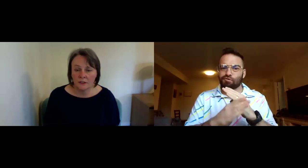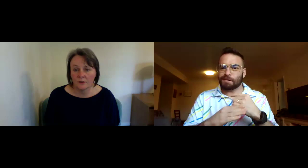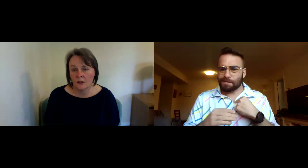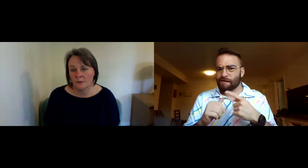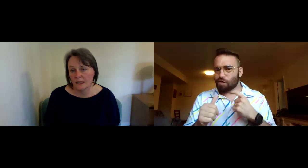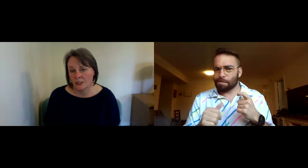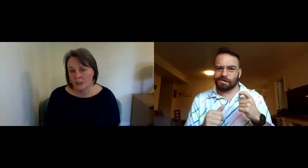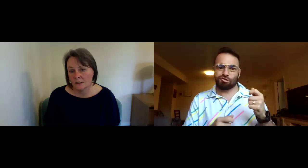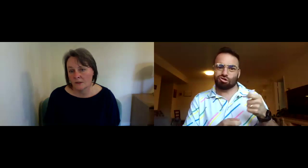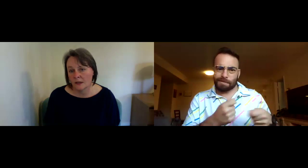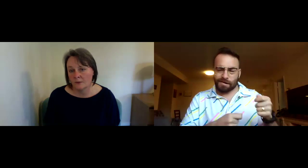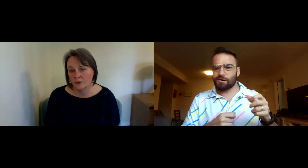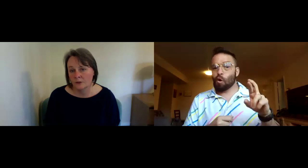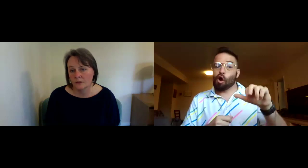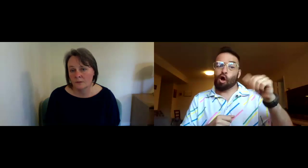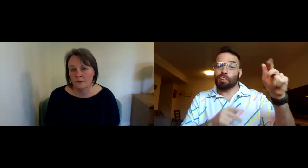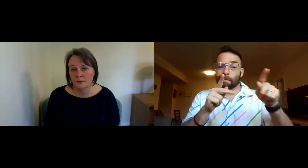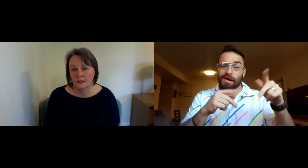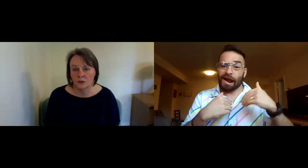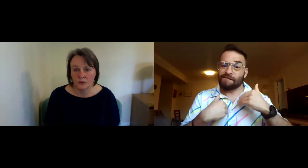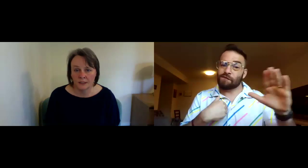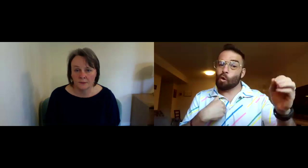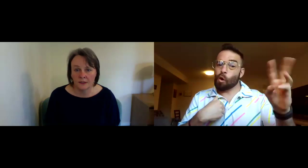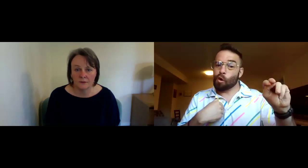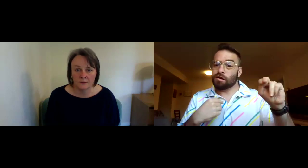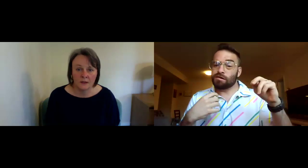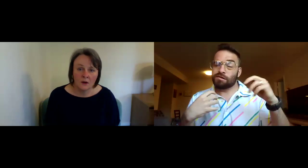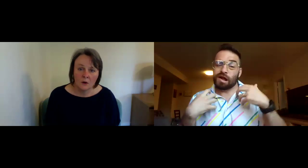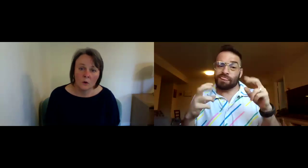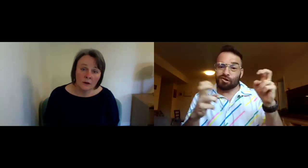health complications so that precluded me from getting a transplant from -- or